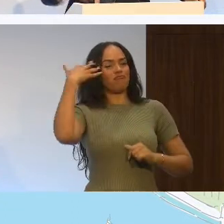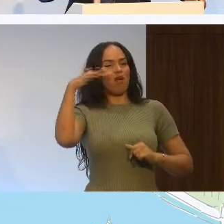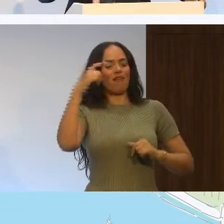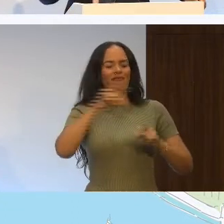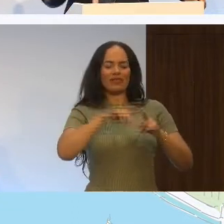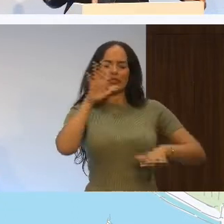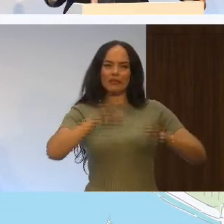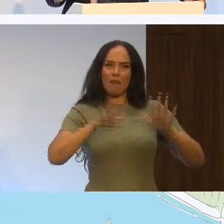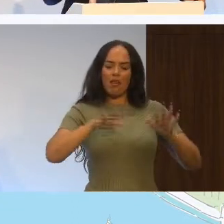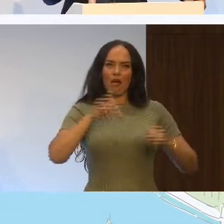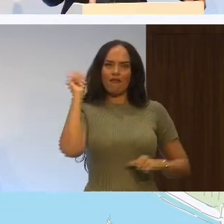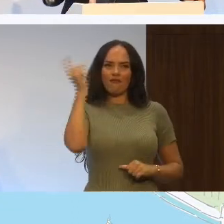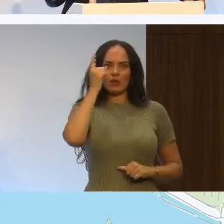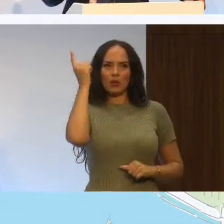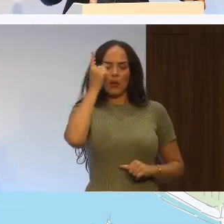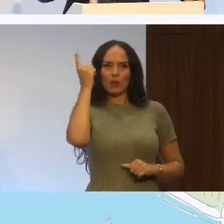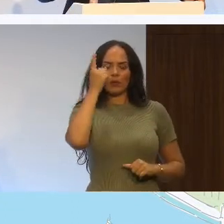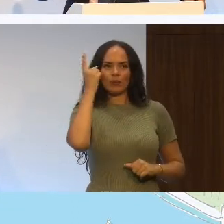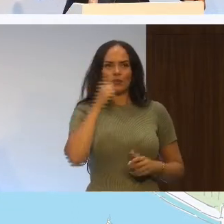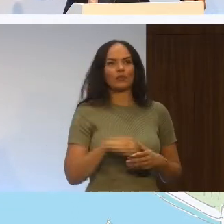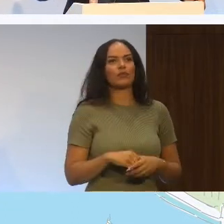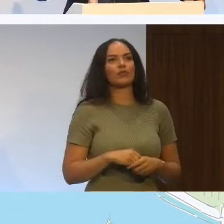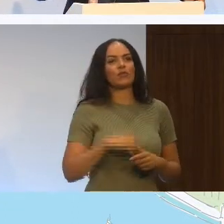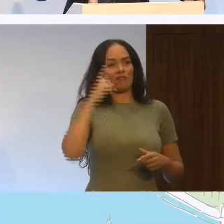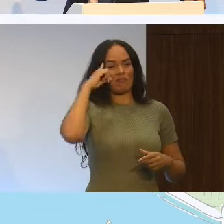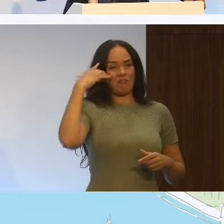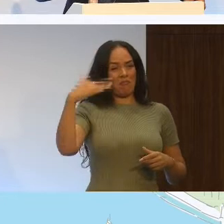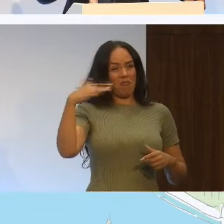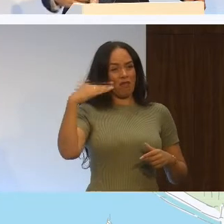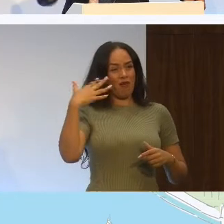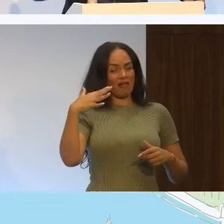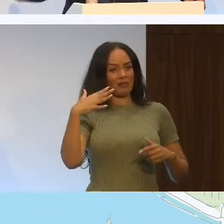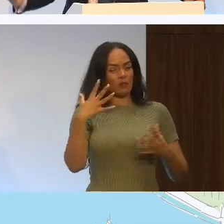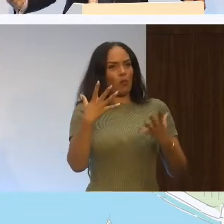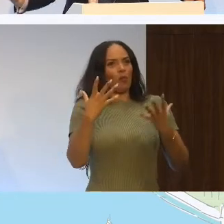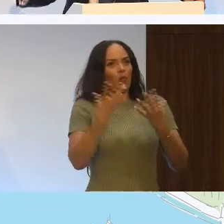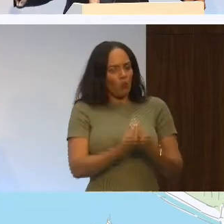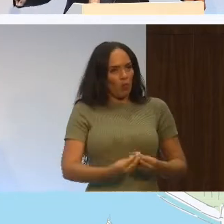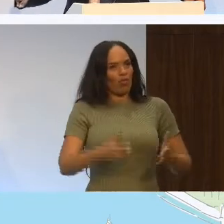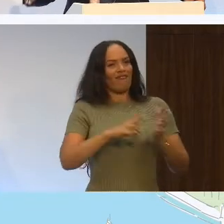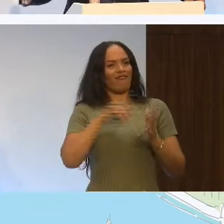say migraine with migraine with vertigo. When the patients go to see an dizzy doctor